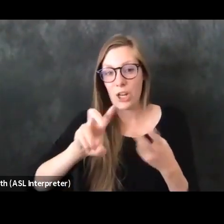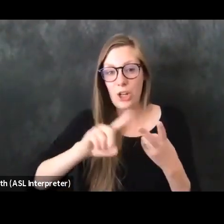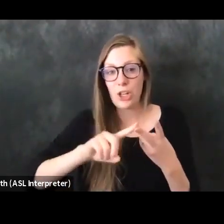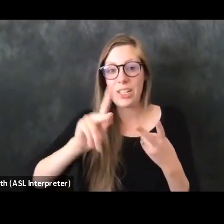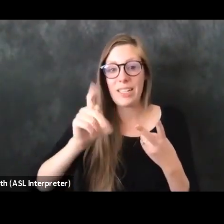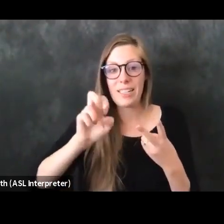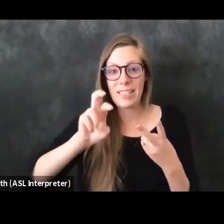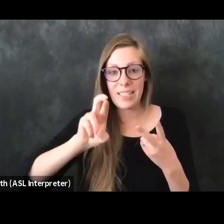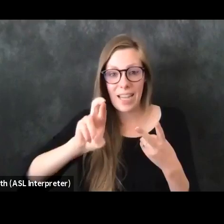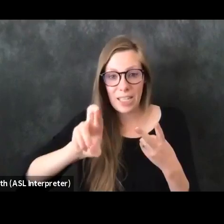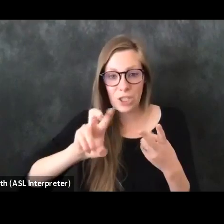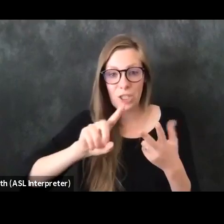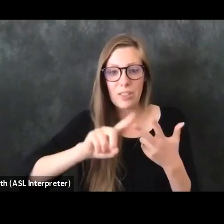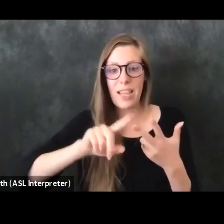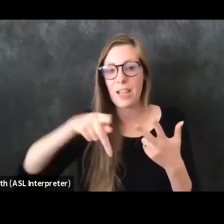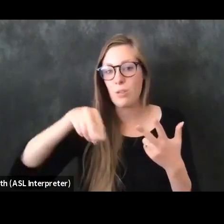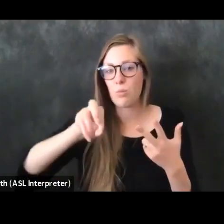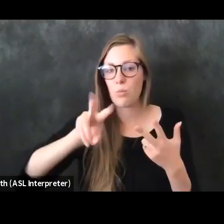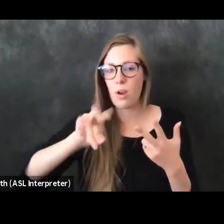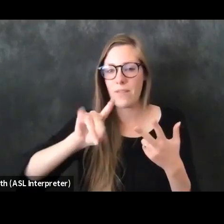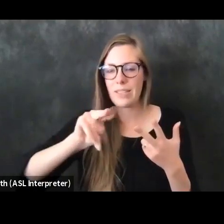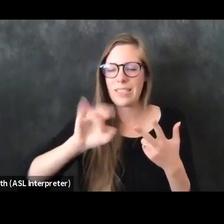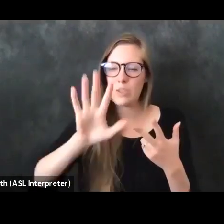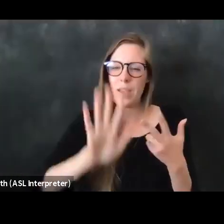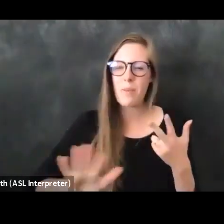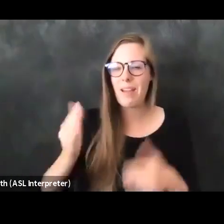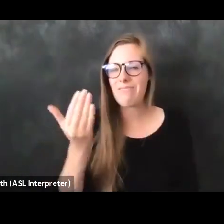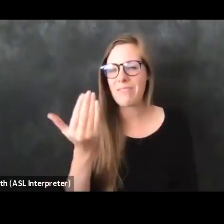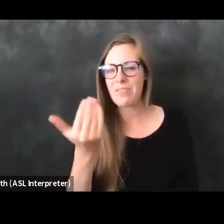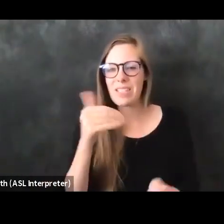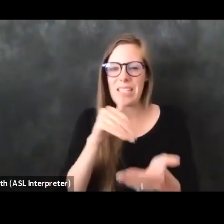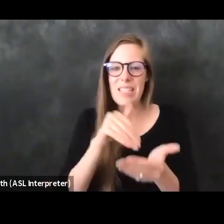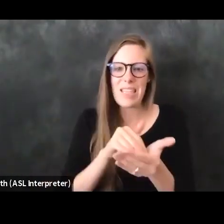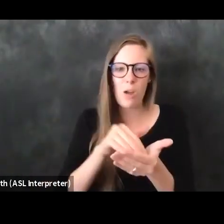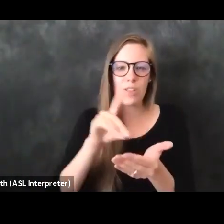We've been averaging about fifteen thousand doses per week over this time.